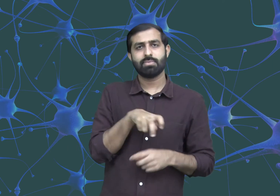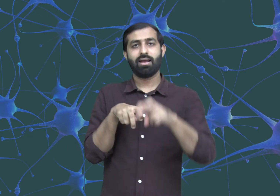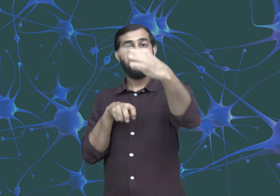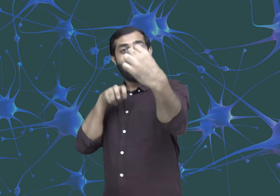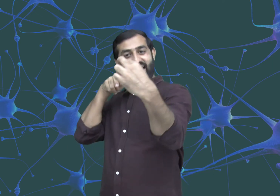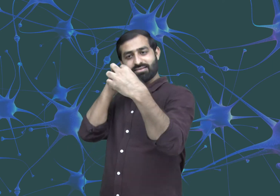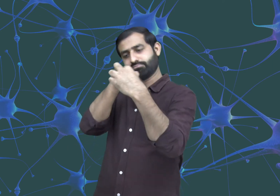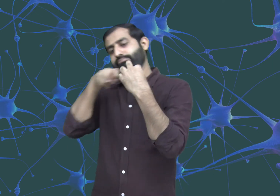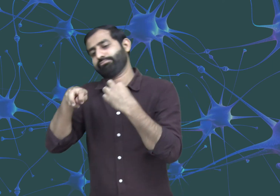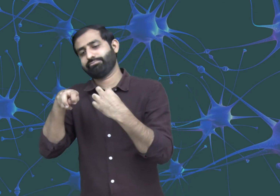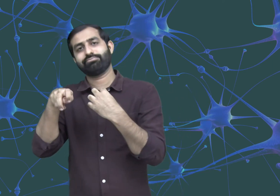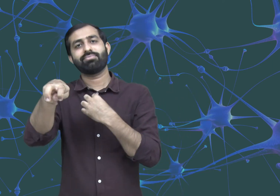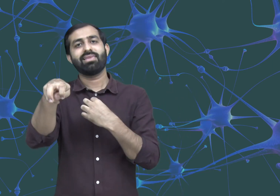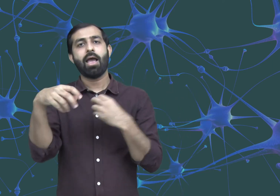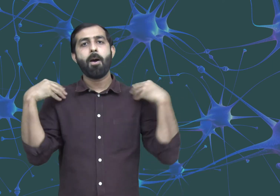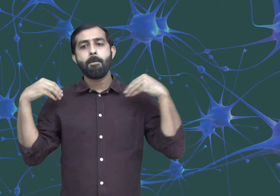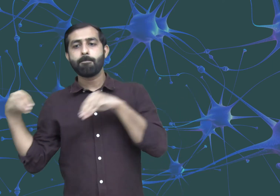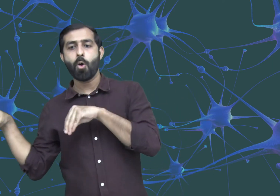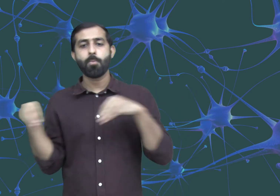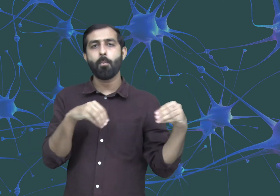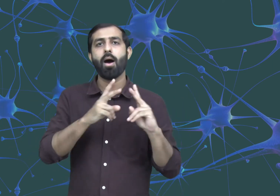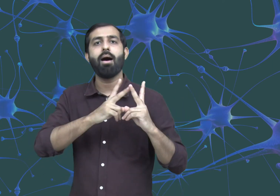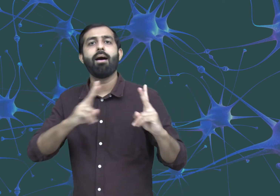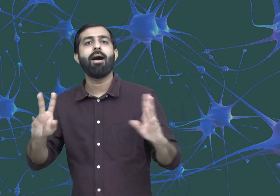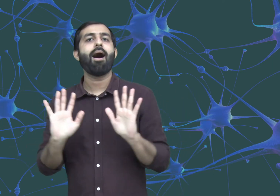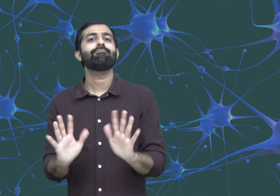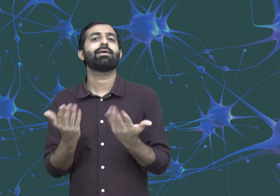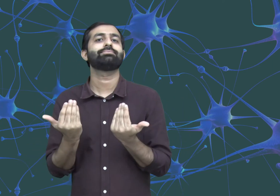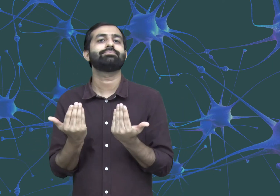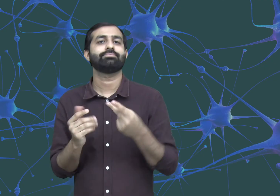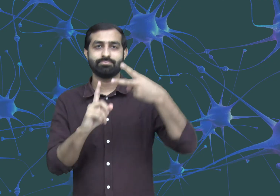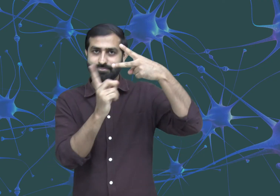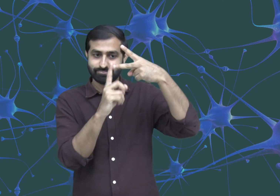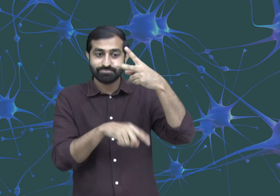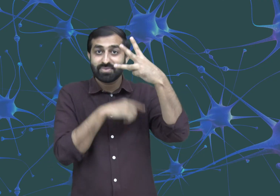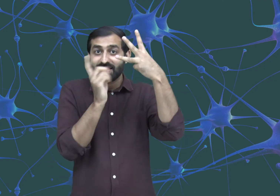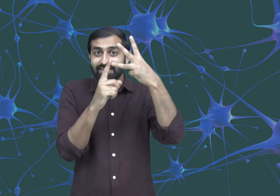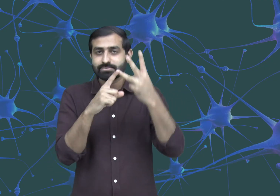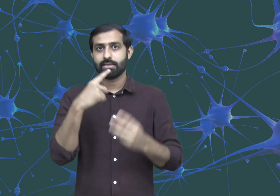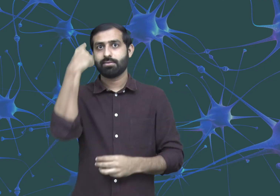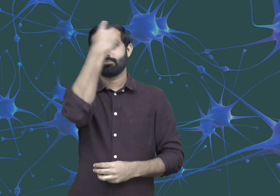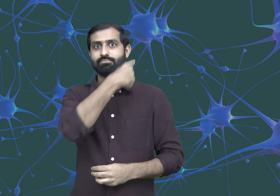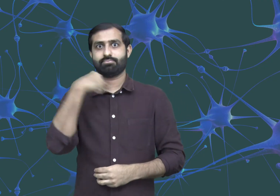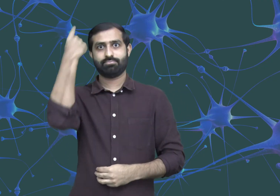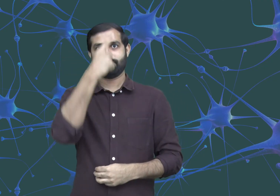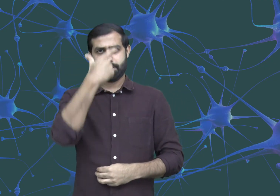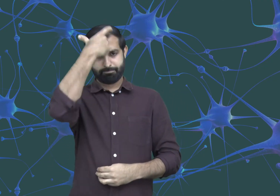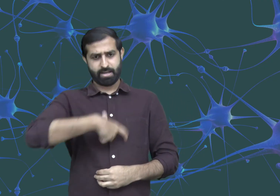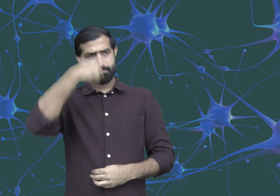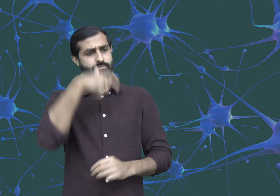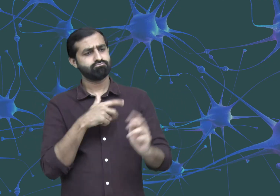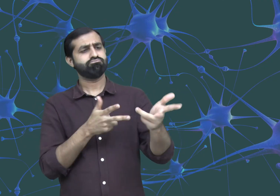If someone is coming on our path this action is the reflex action. Third example,